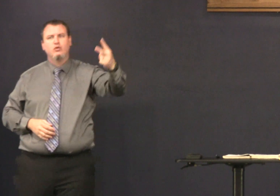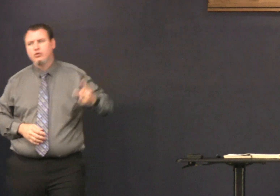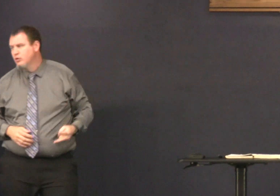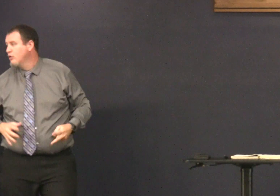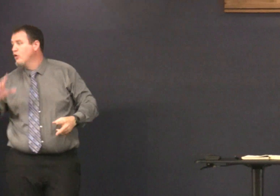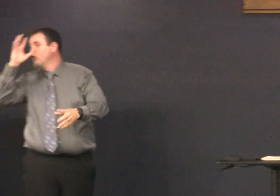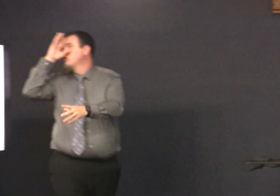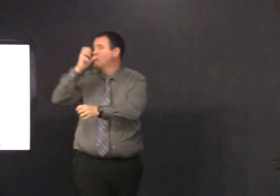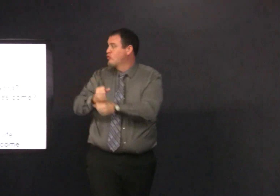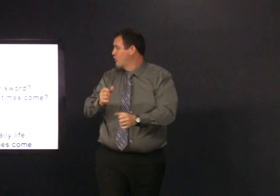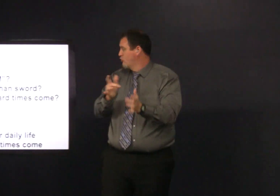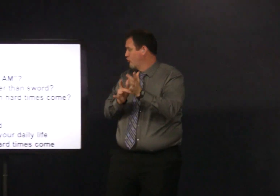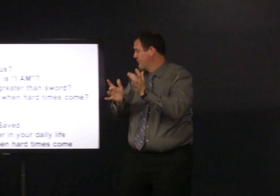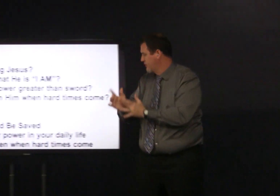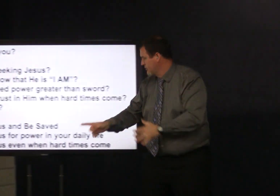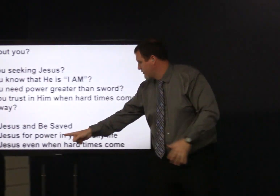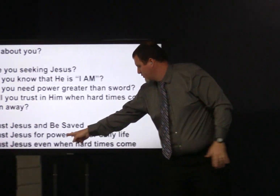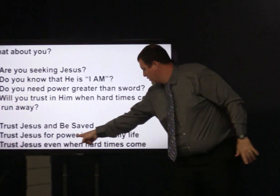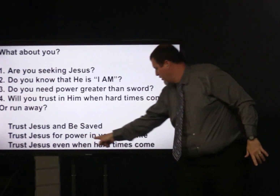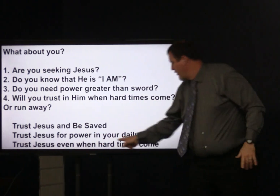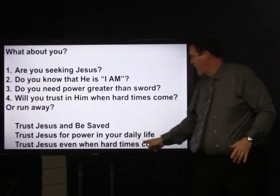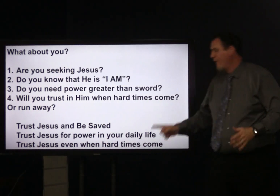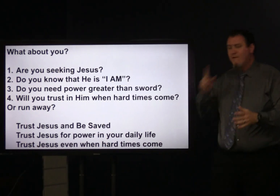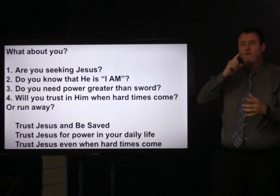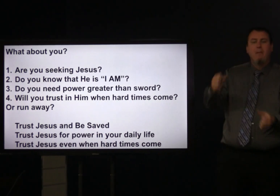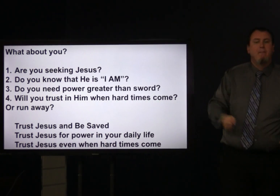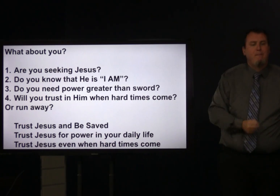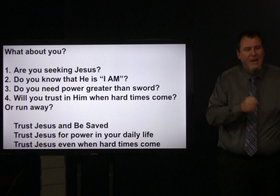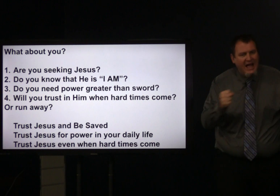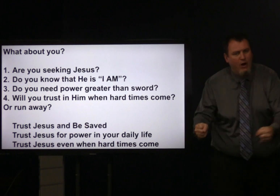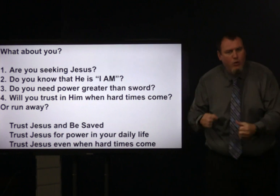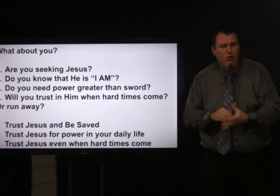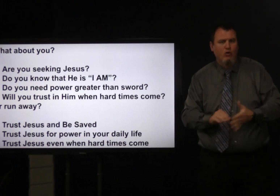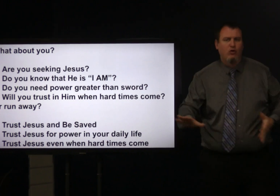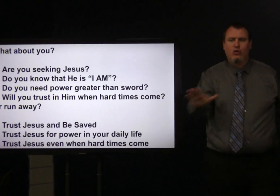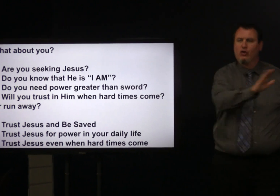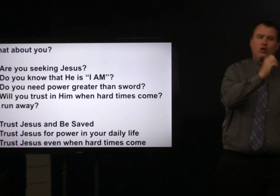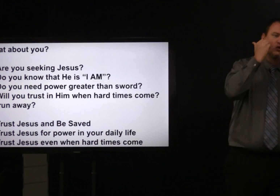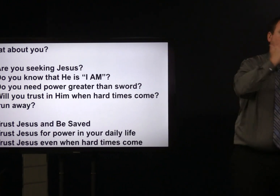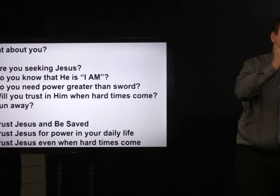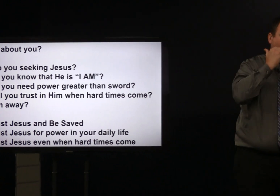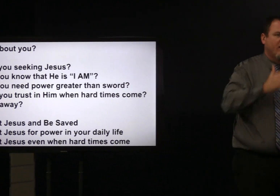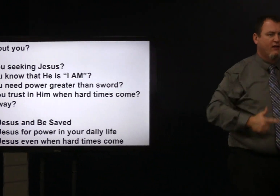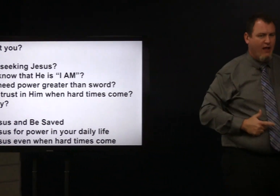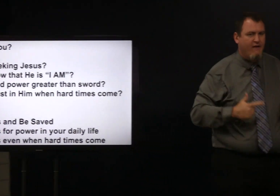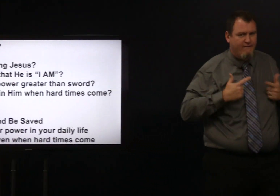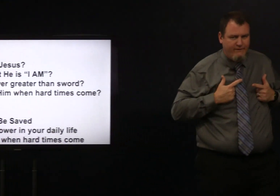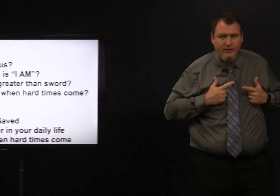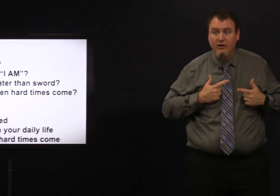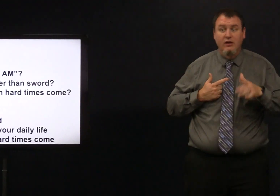number two trust Jesus for power in your everyday life